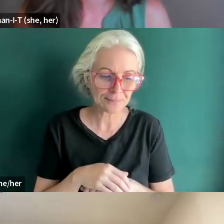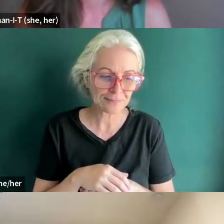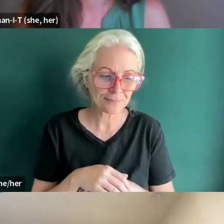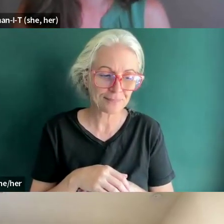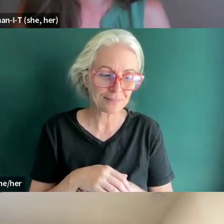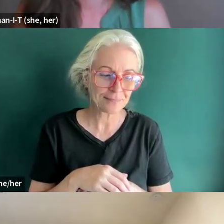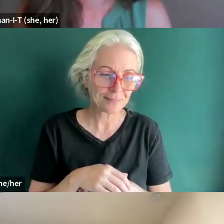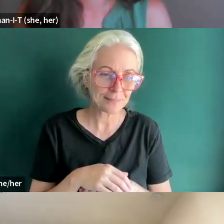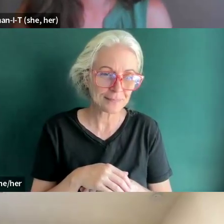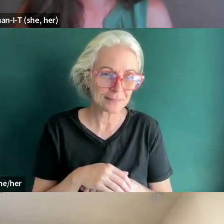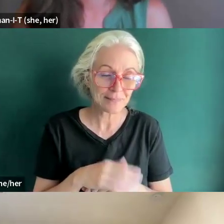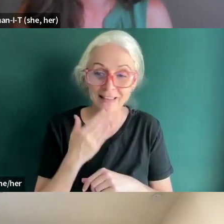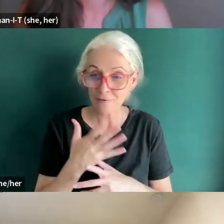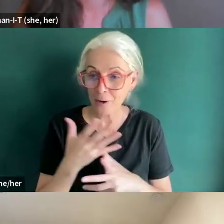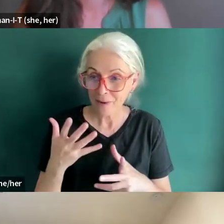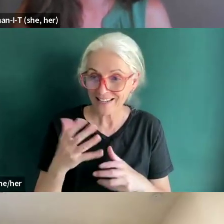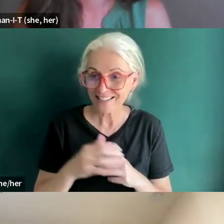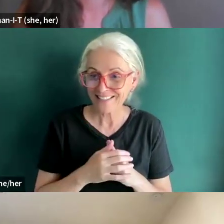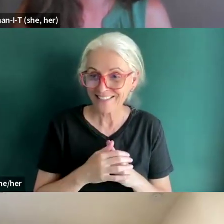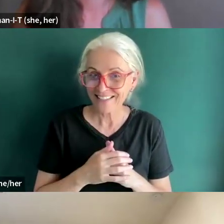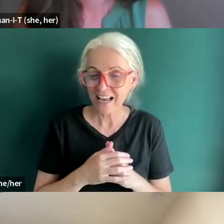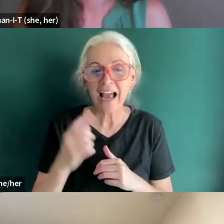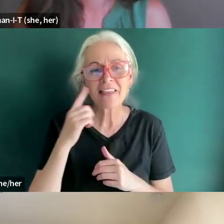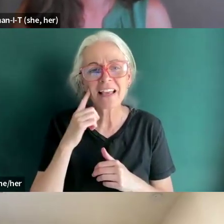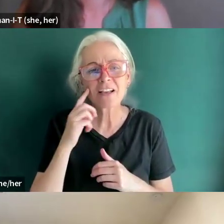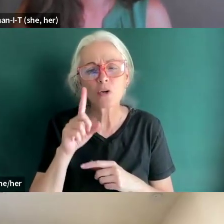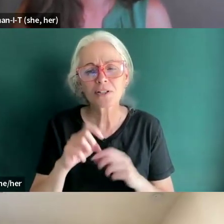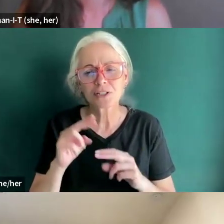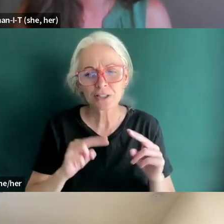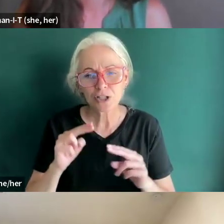Great. Well, thank you very much, and I see there's a question in the chat how people can